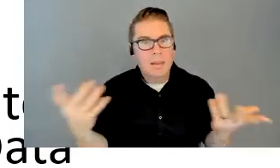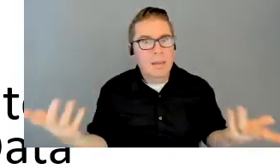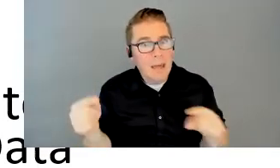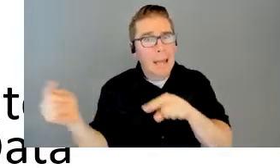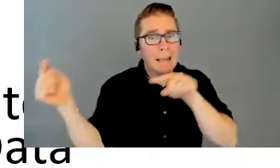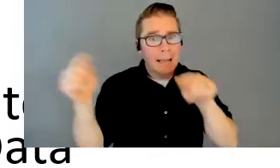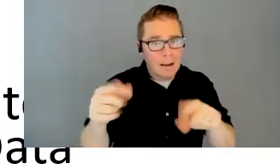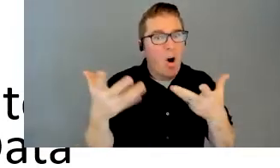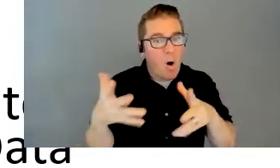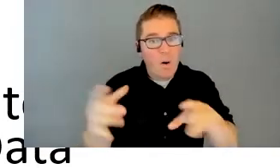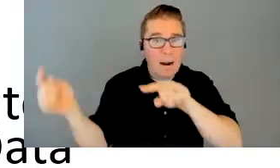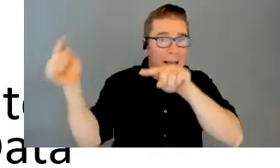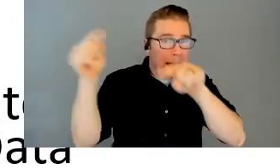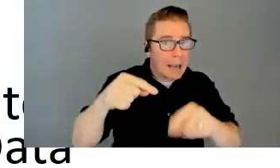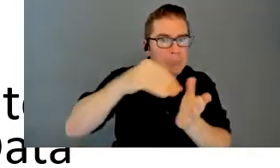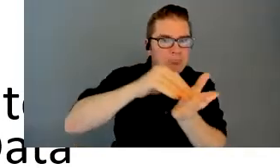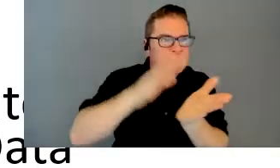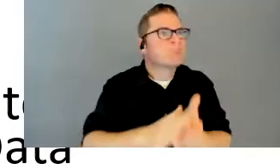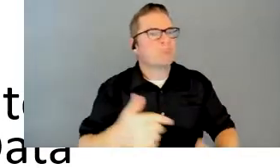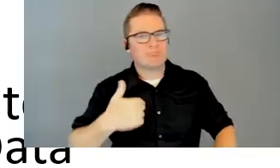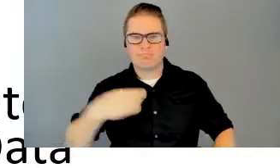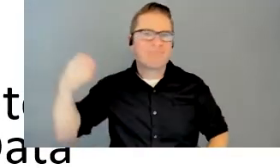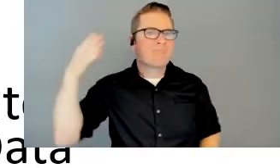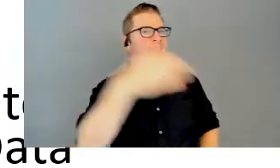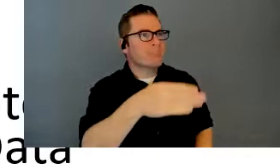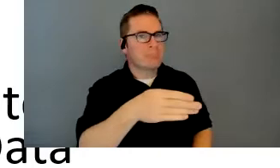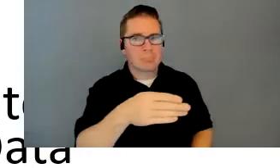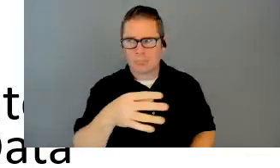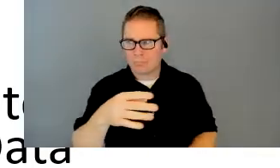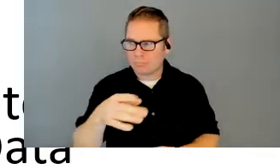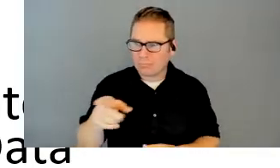and how many of them succeed and how many of them don't. And it goes back to us as faculty.